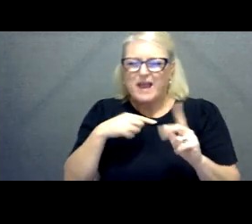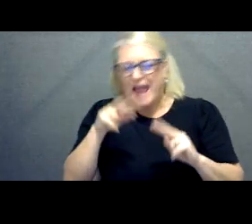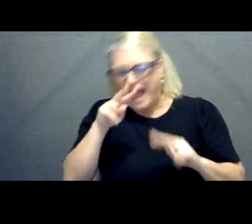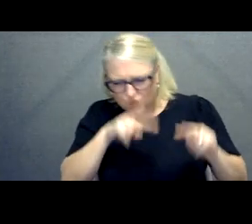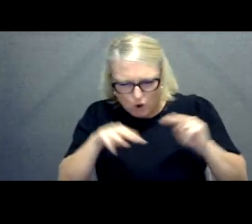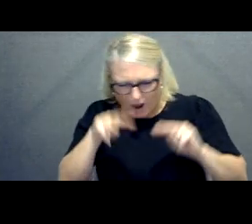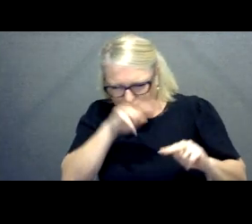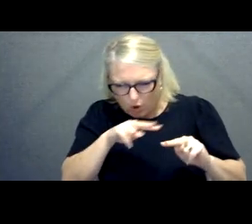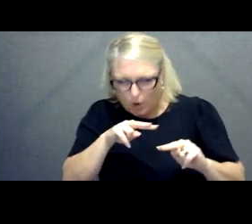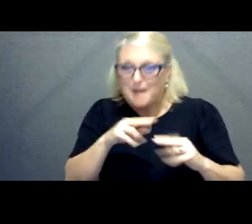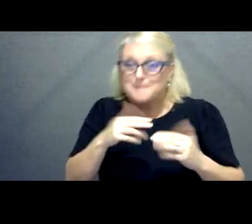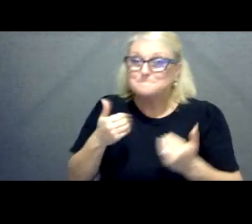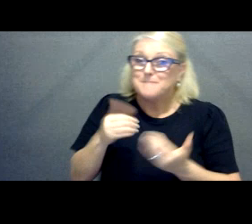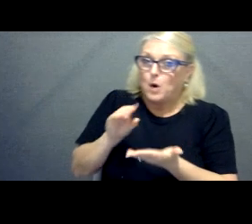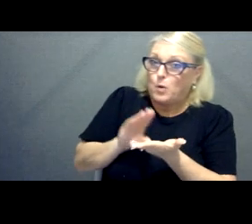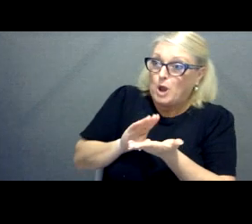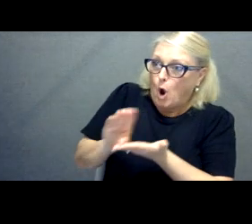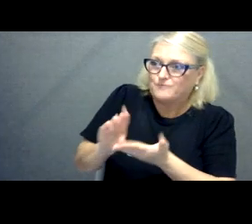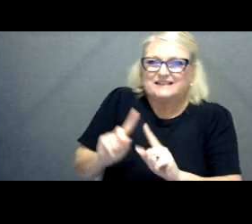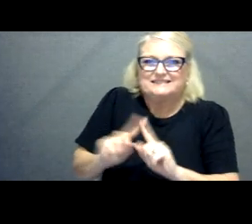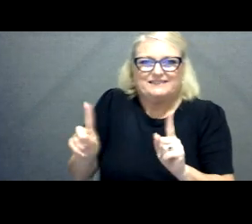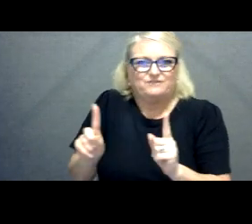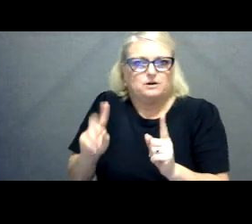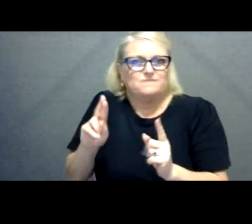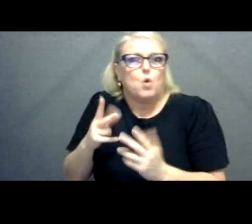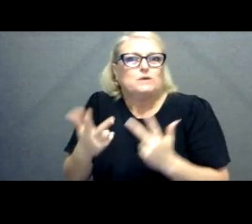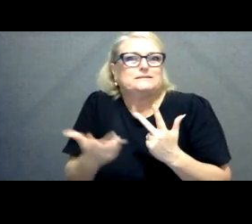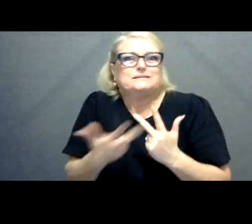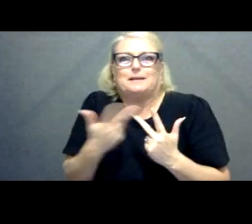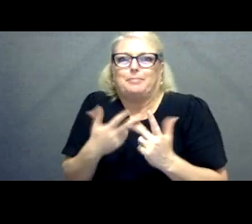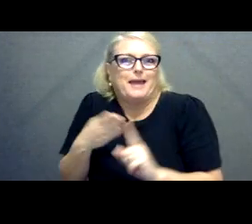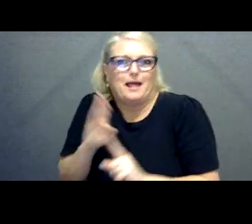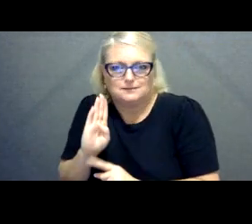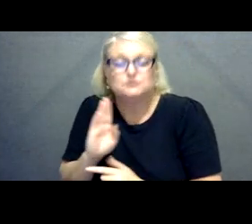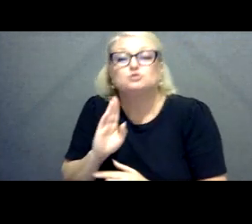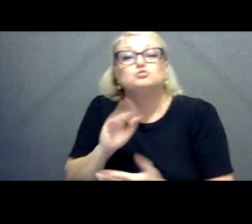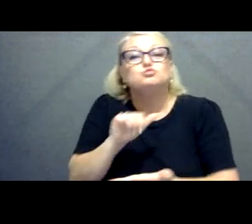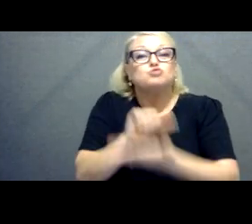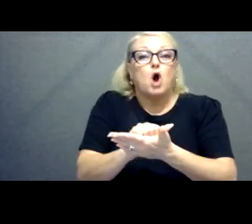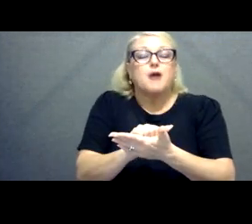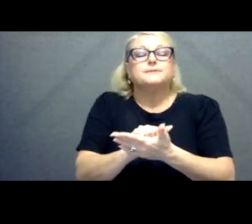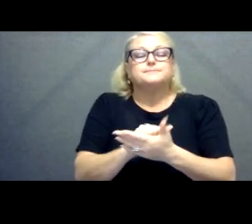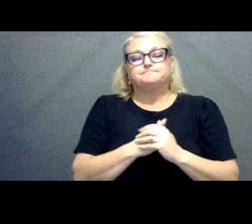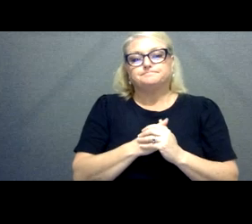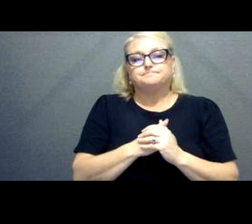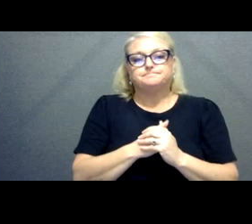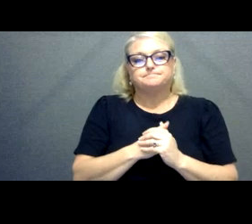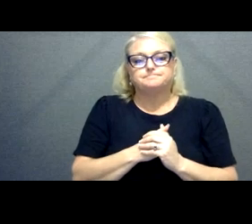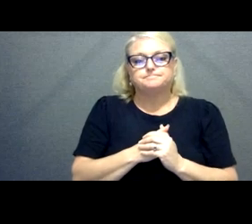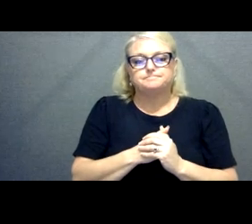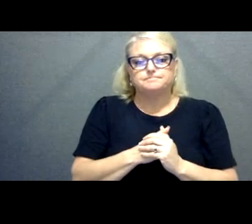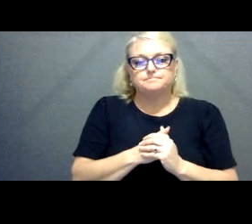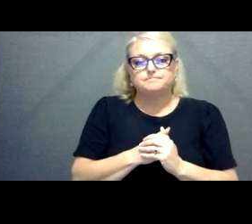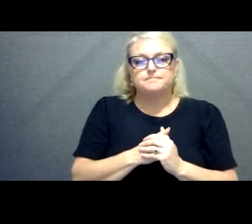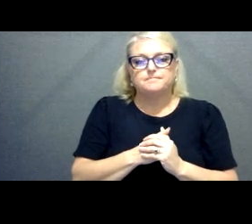it's what we funded yeah um so when we grant legal aid that that isn't depending on the matter again